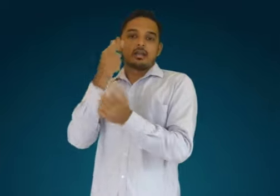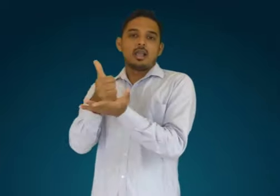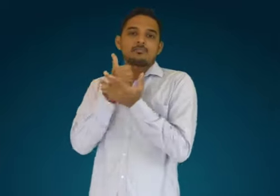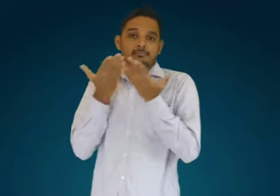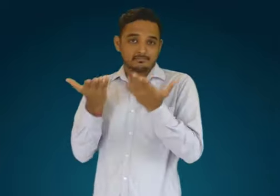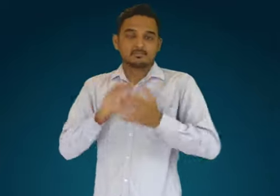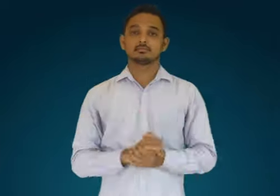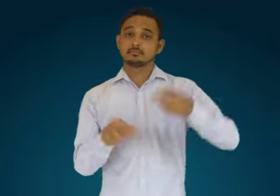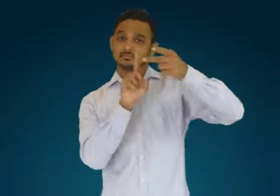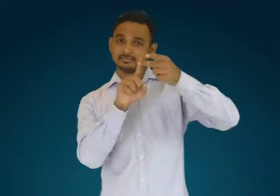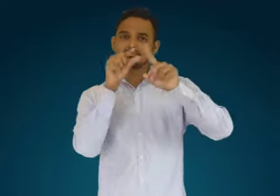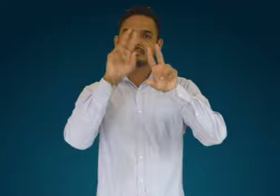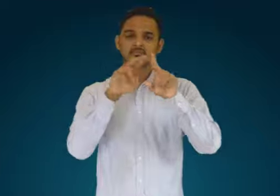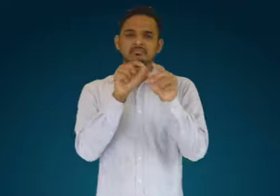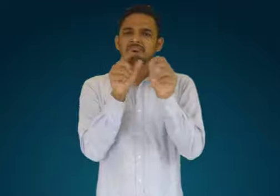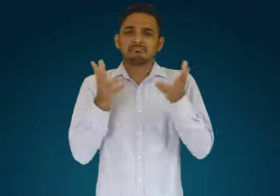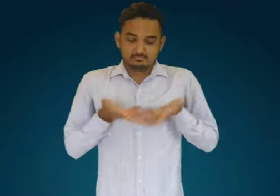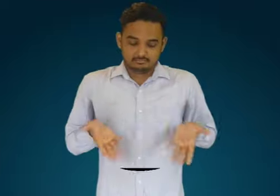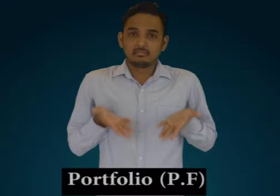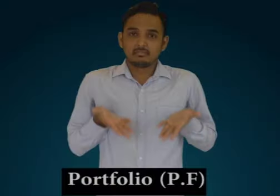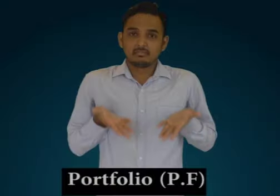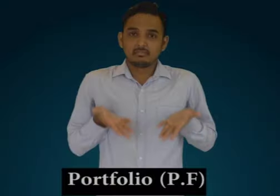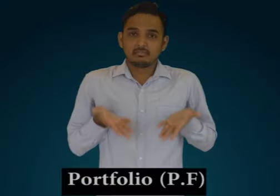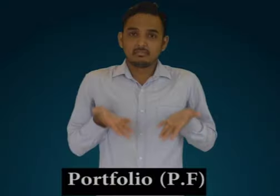we conducted a post-test